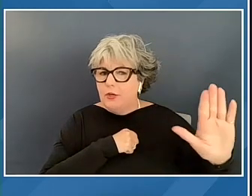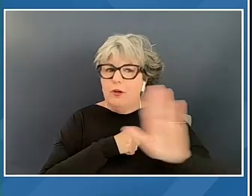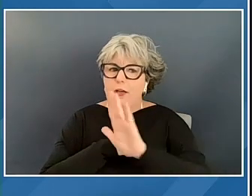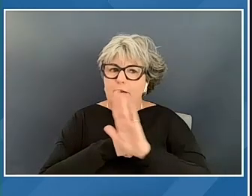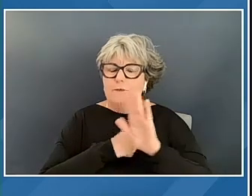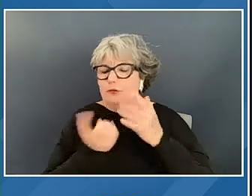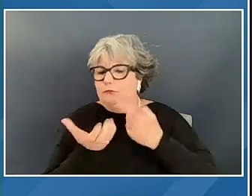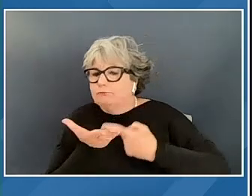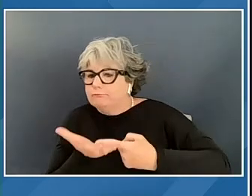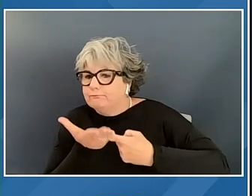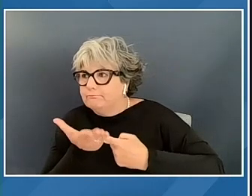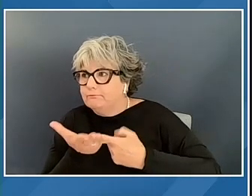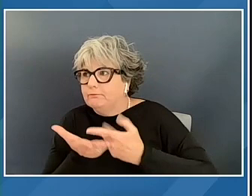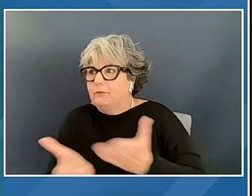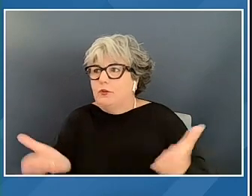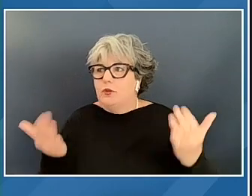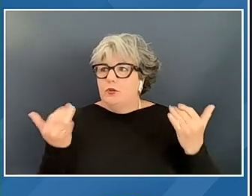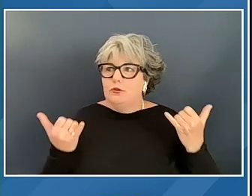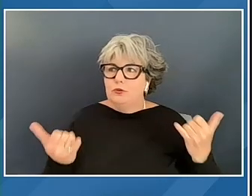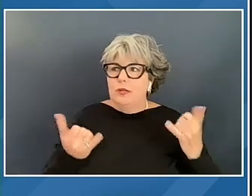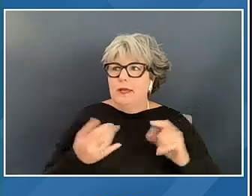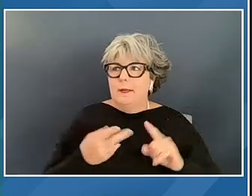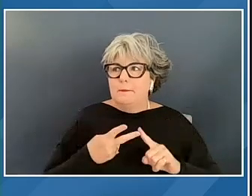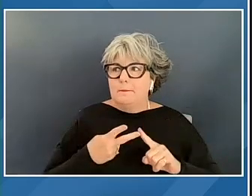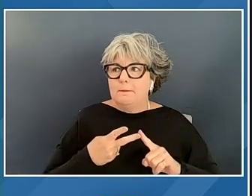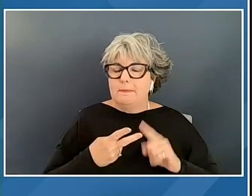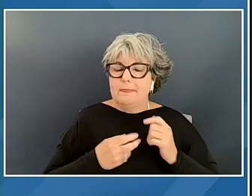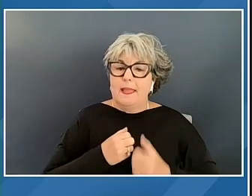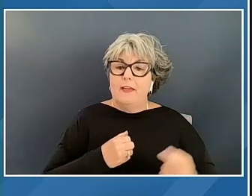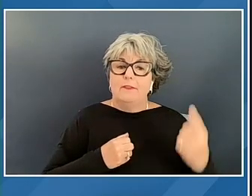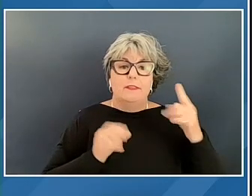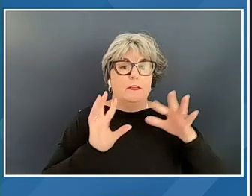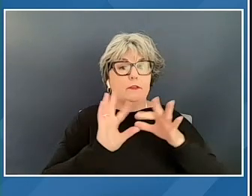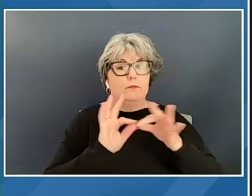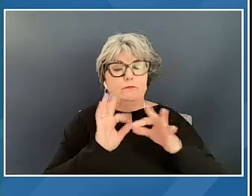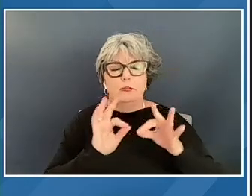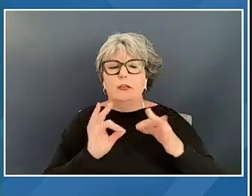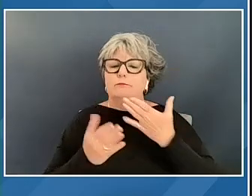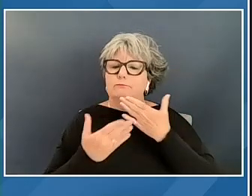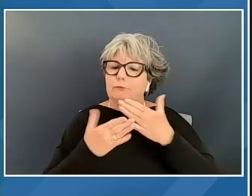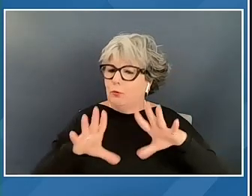us today. Everything that you're saying to us is well received. And we understand that we